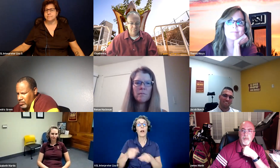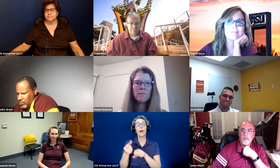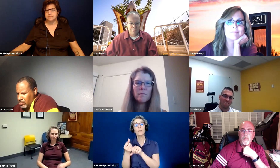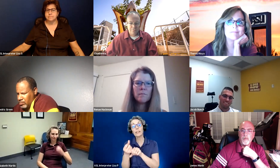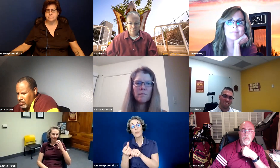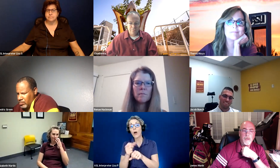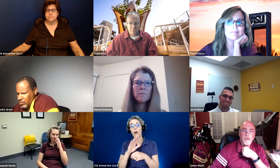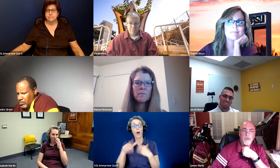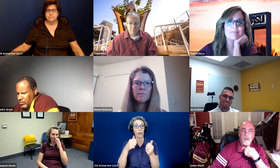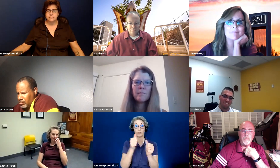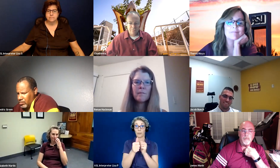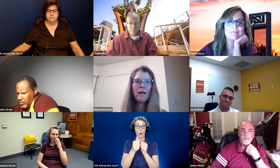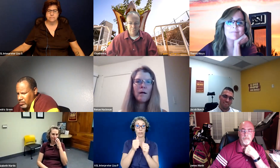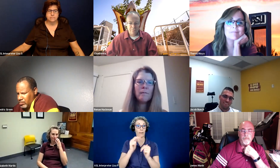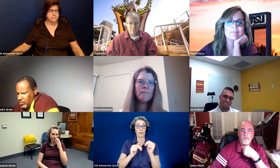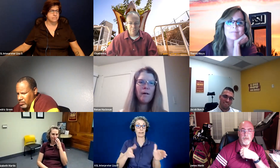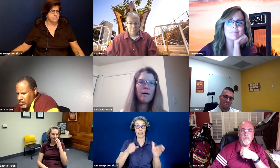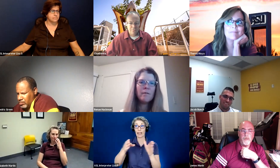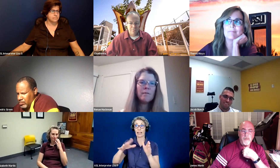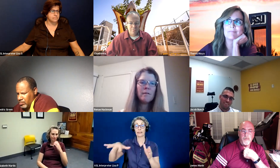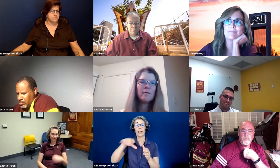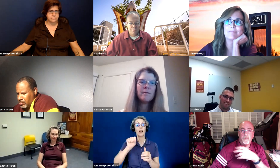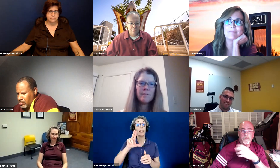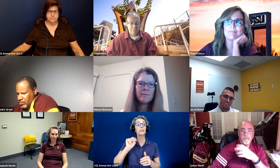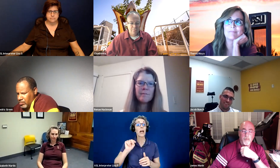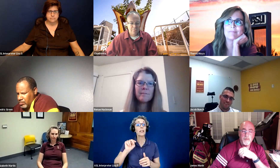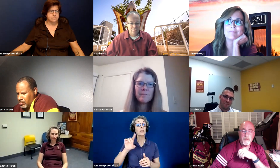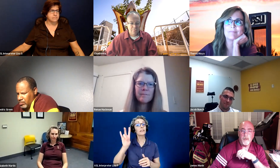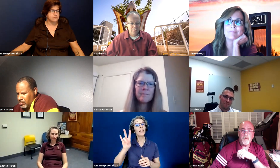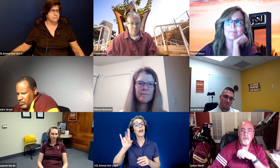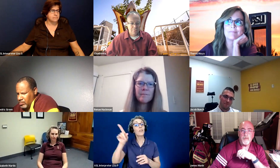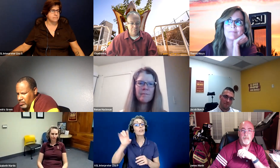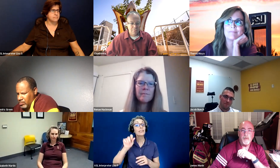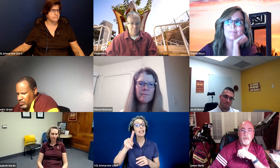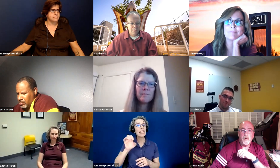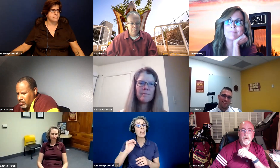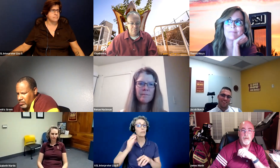has gone through renovations almost every year since I've been there.